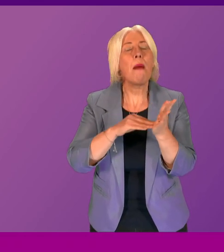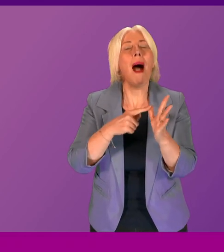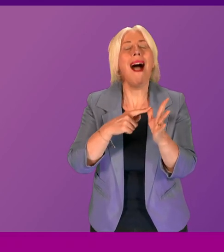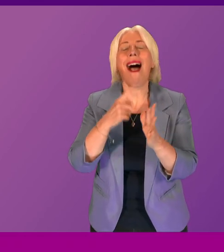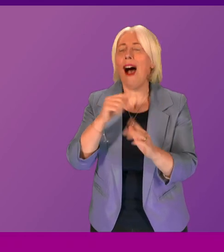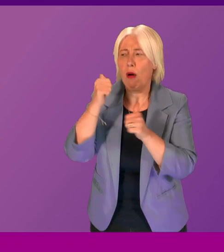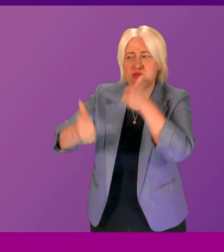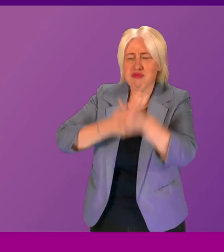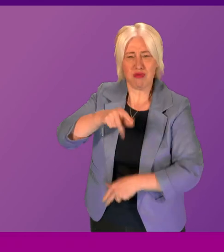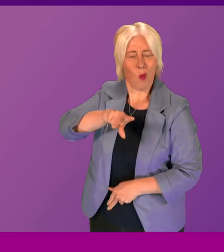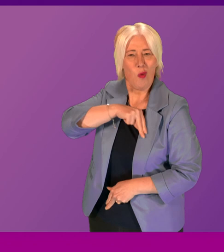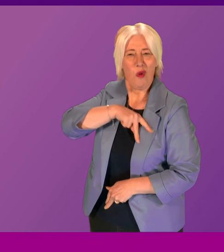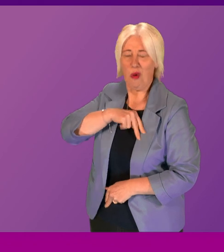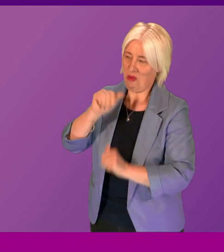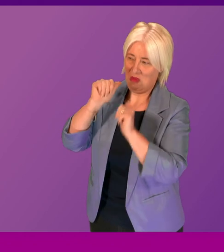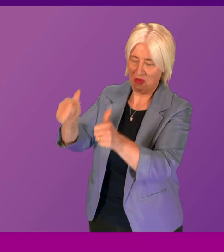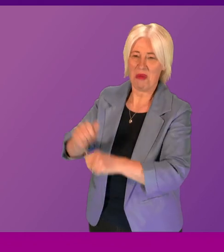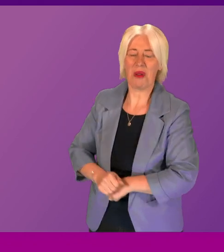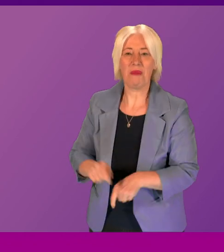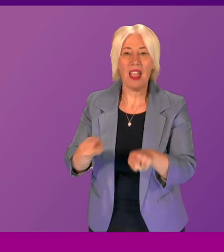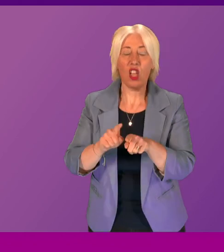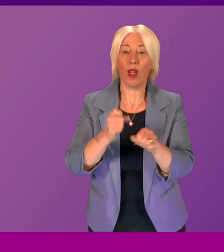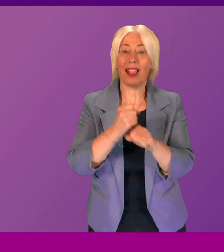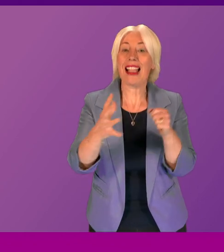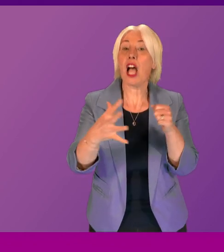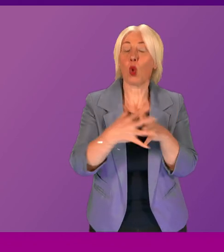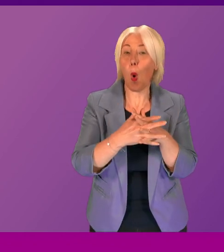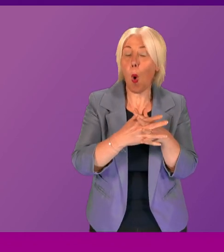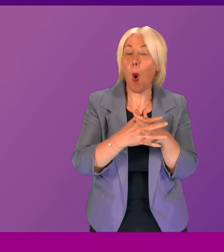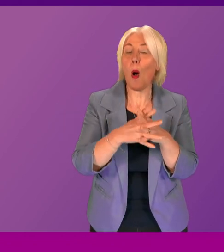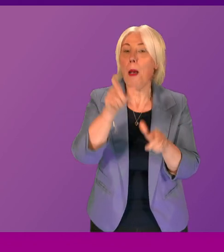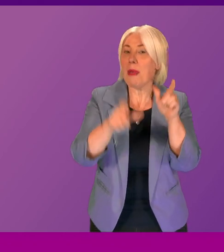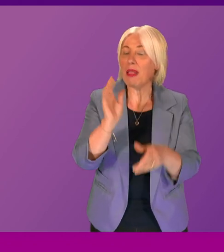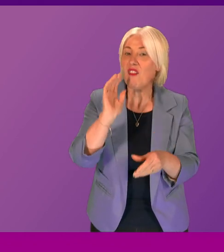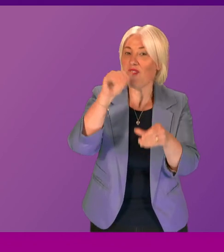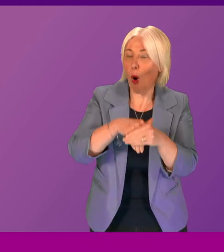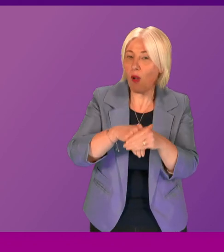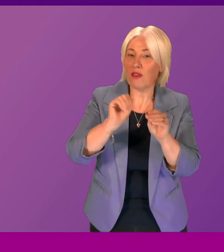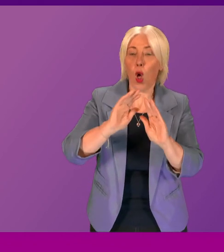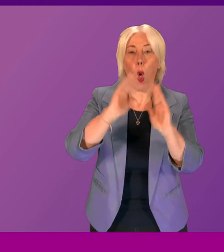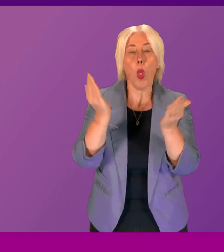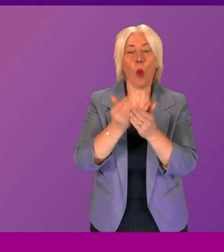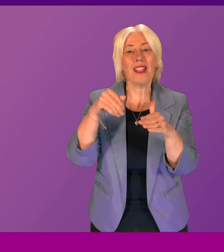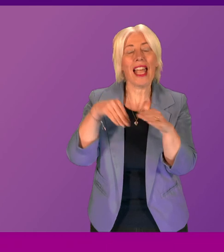performances. I also thank the team and all those involved in the world indoor athletics championships